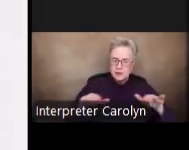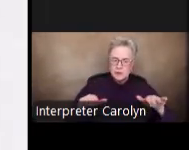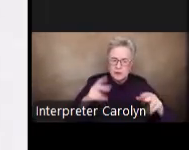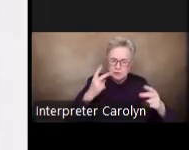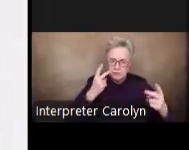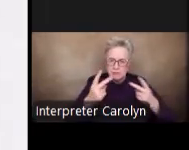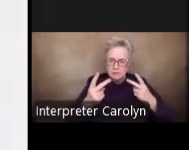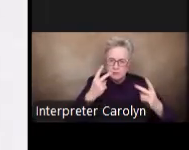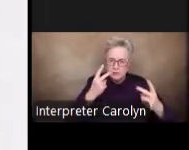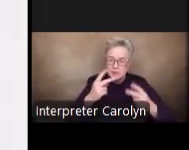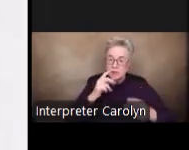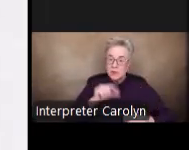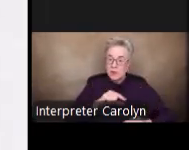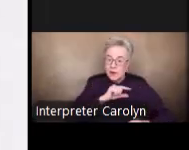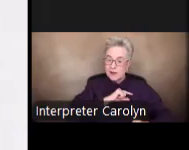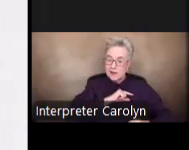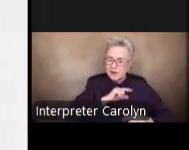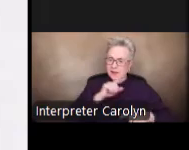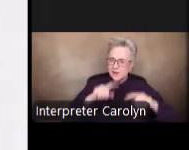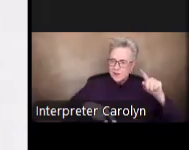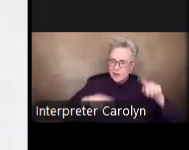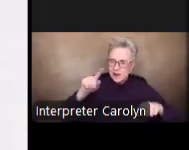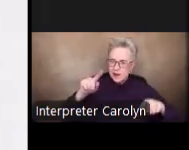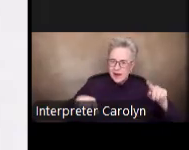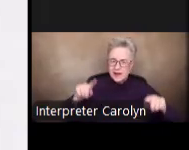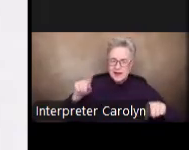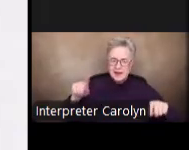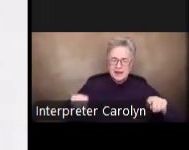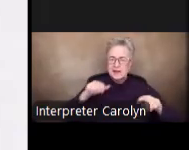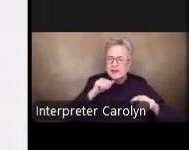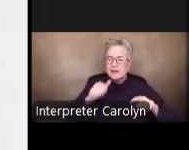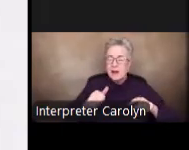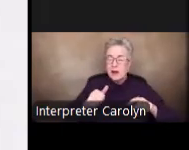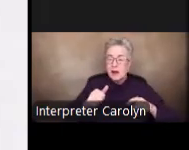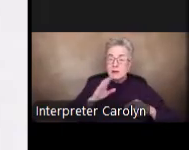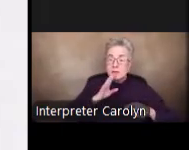variety of communication patterns, not just quantity. So